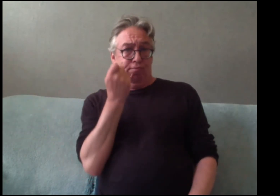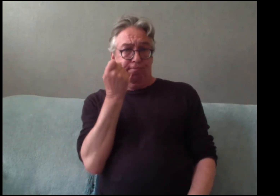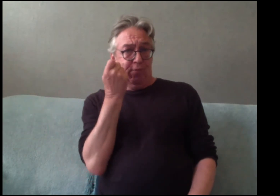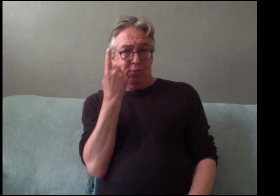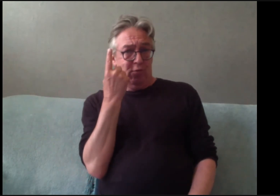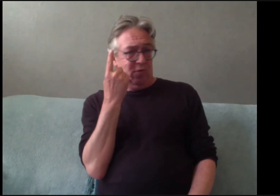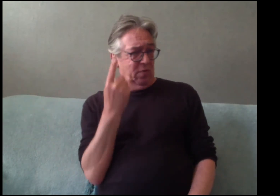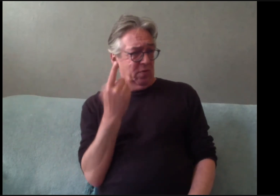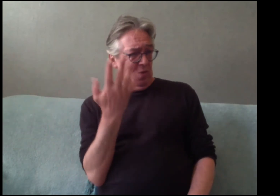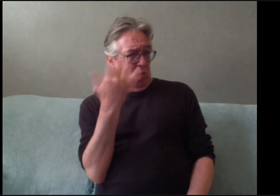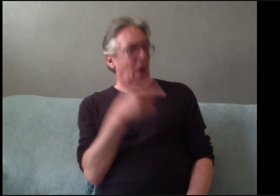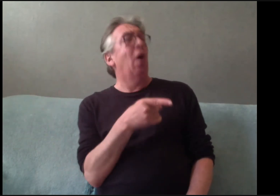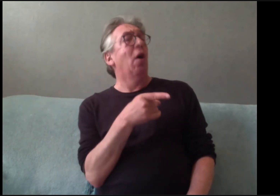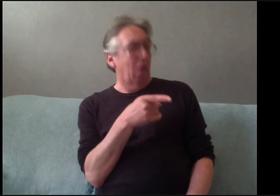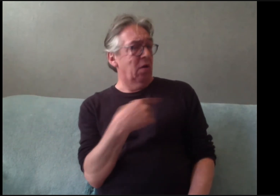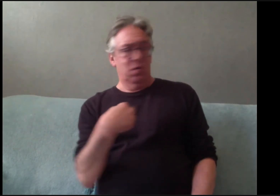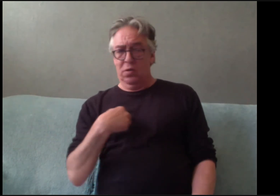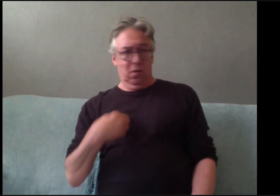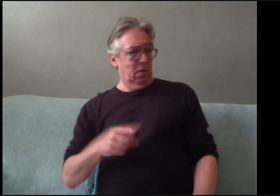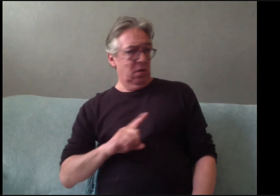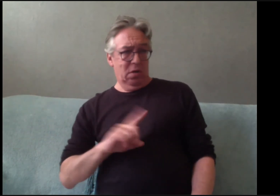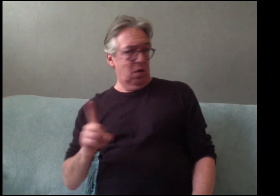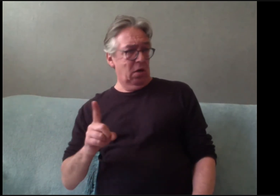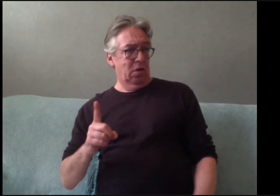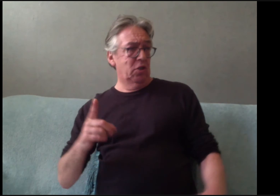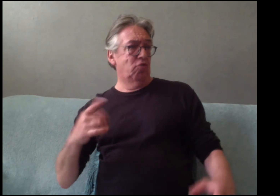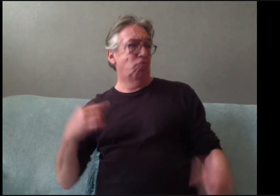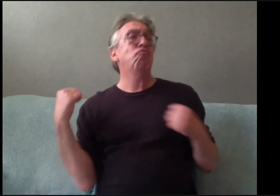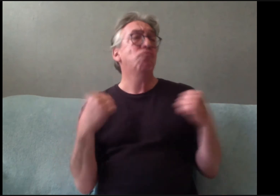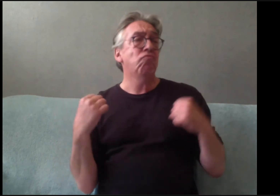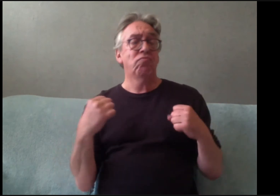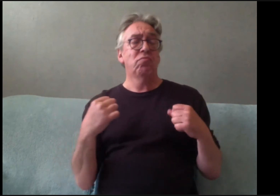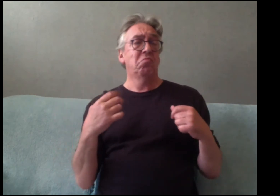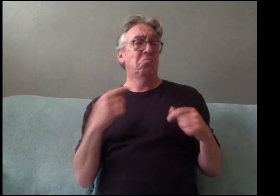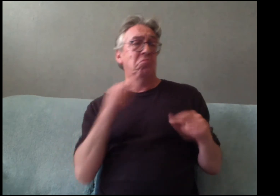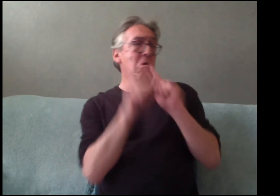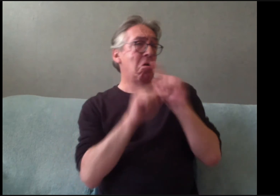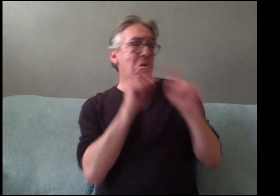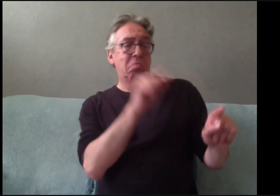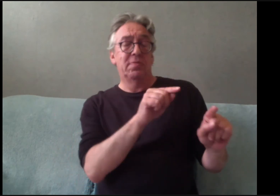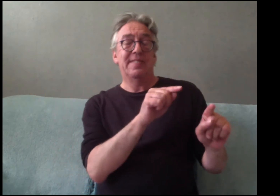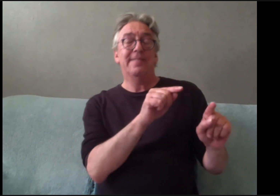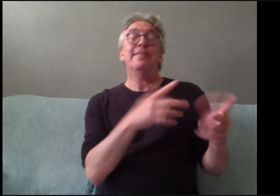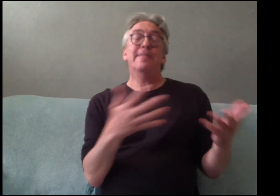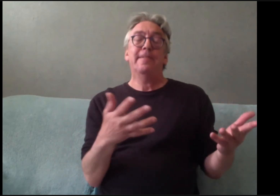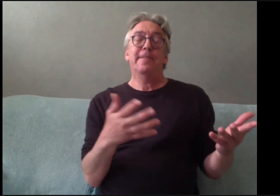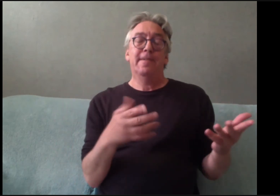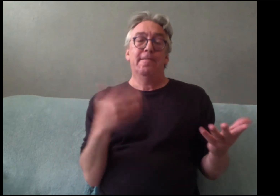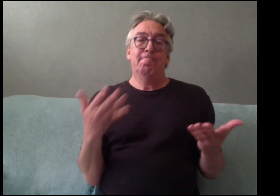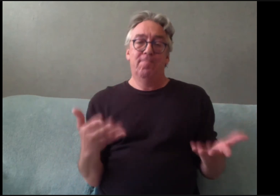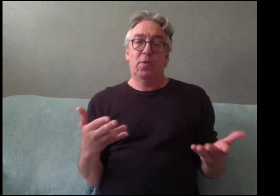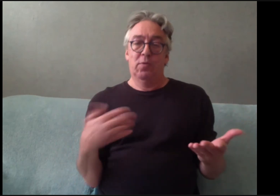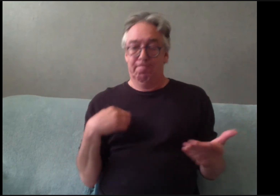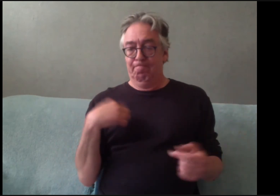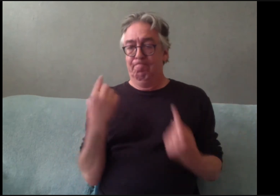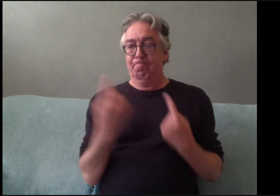both for the police force but also for the public. So they need to race awareness to avoid this kind of situation.